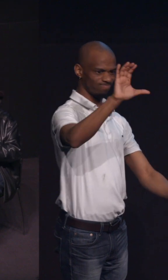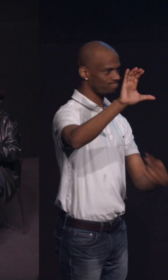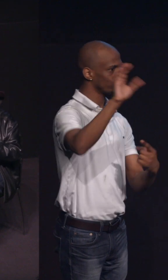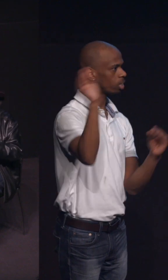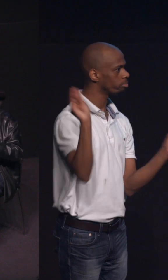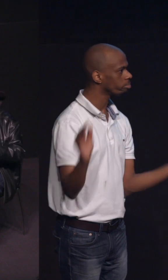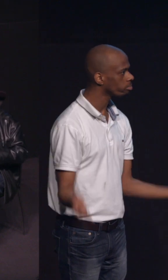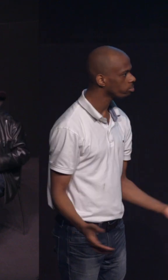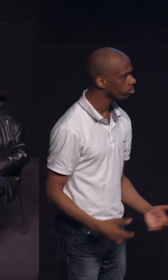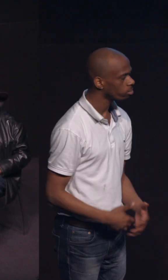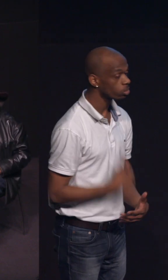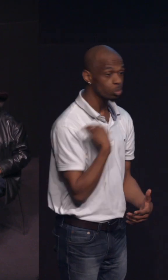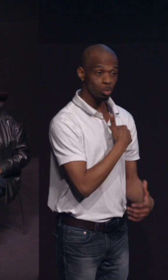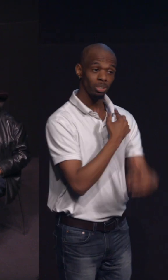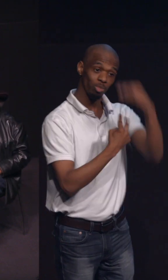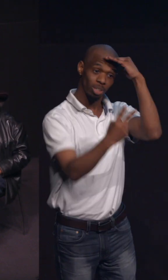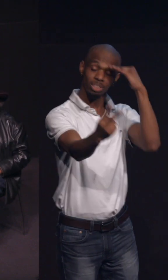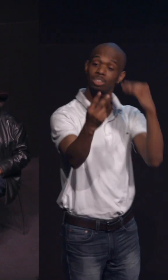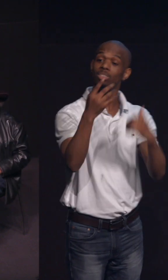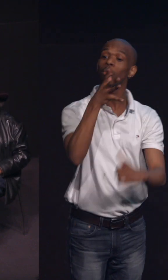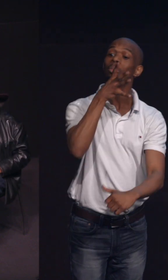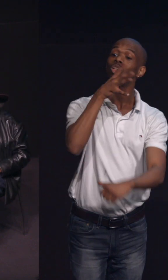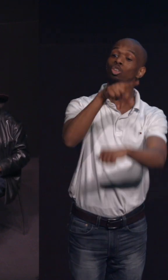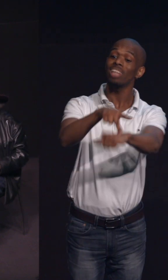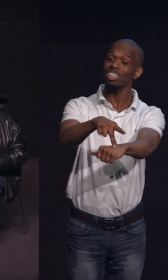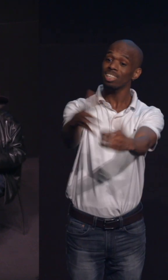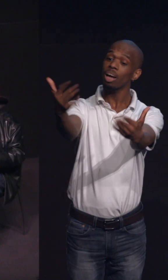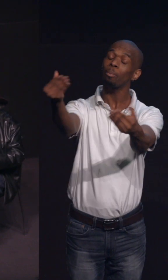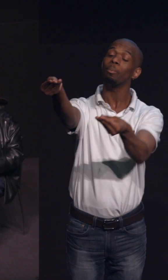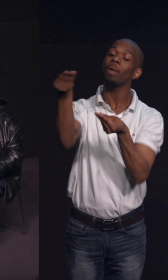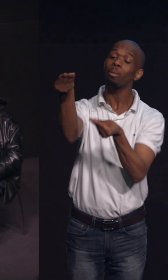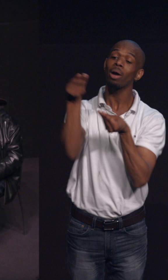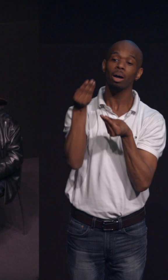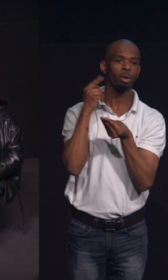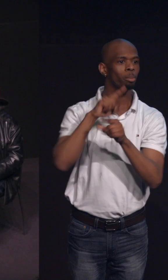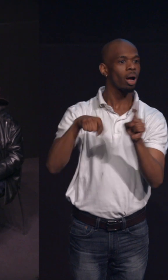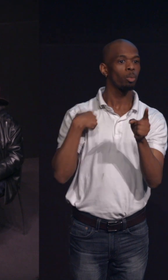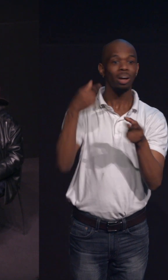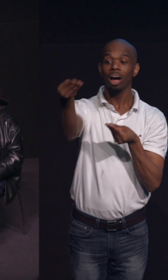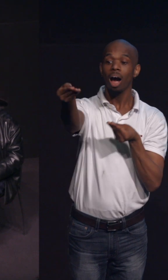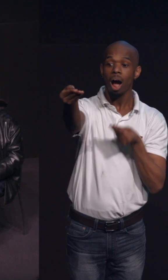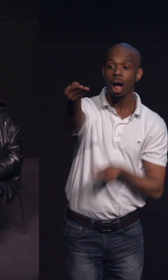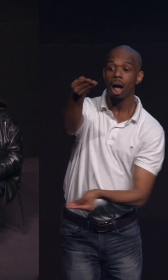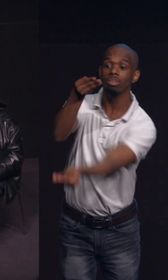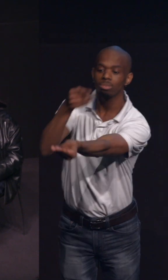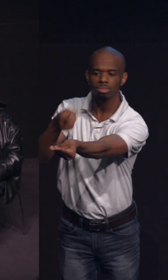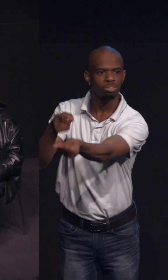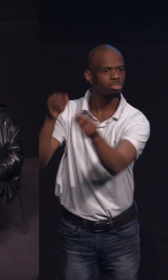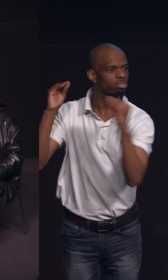but you don't mess with Mother Nature. I like to say is, if Father Time don't get you,